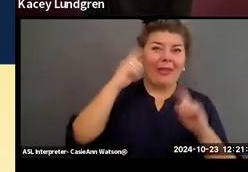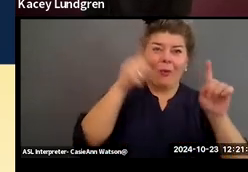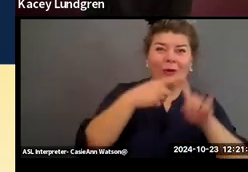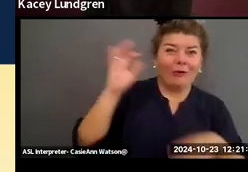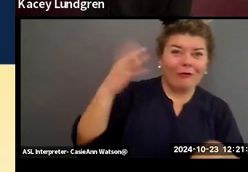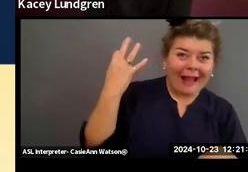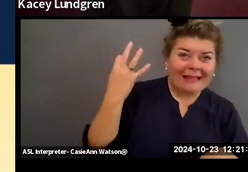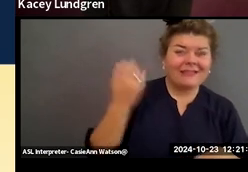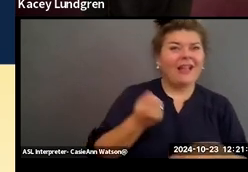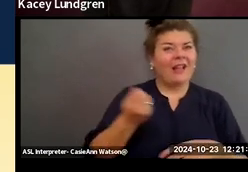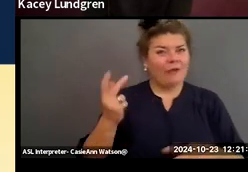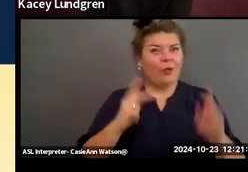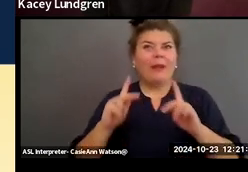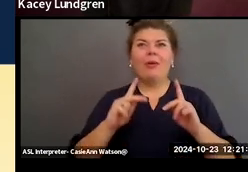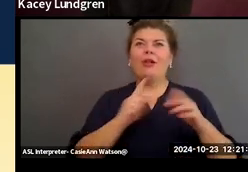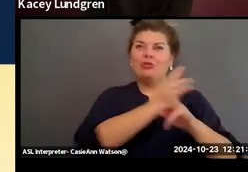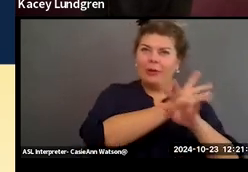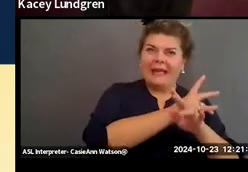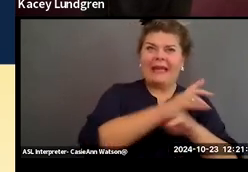and then it's split between Germany and England.